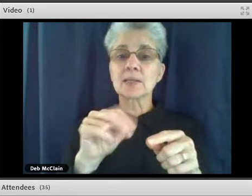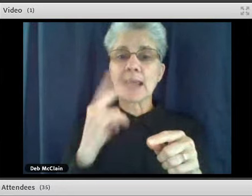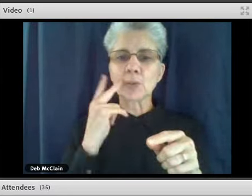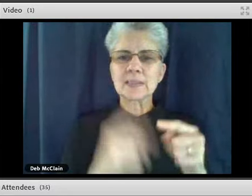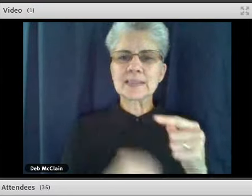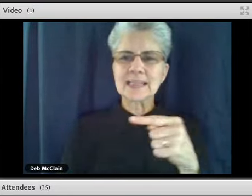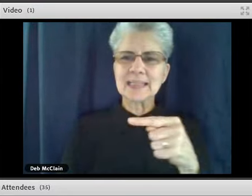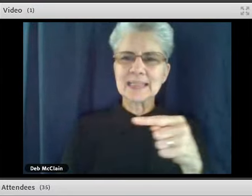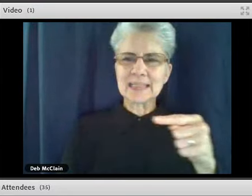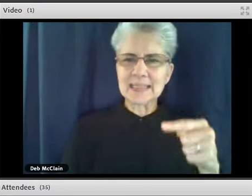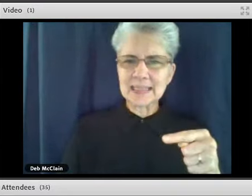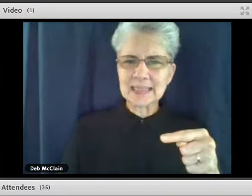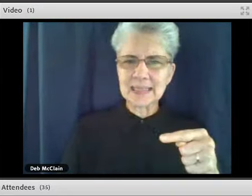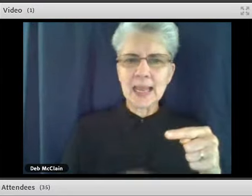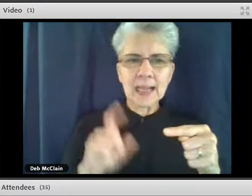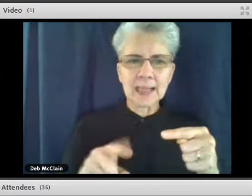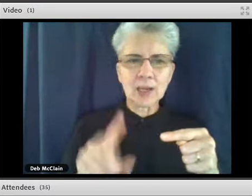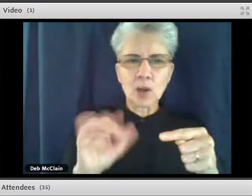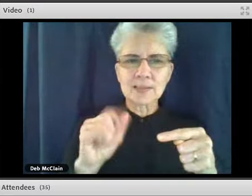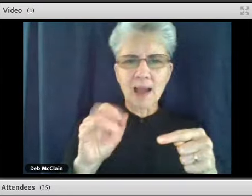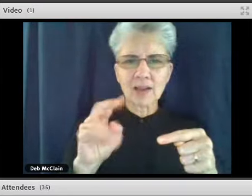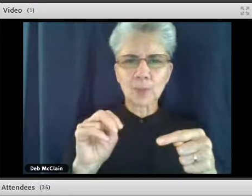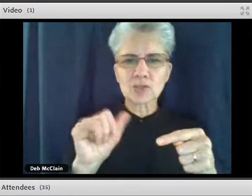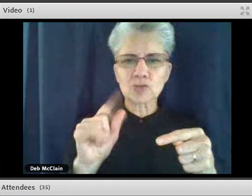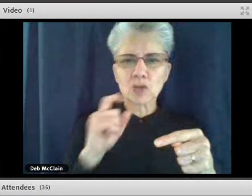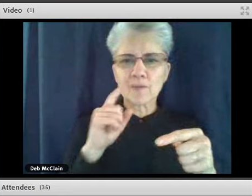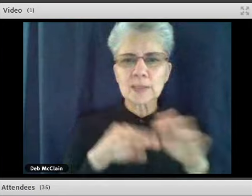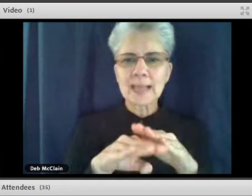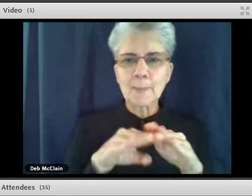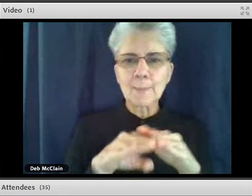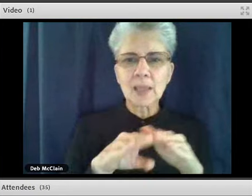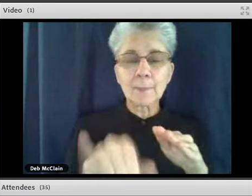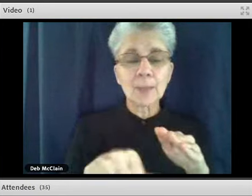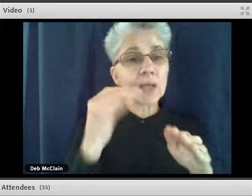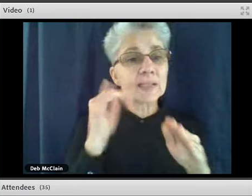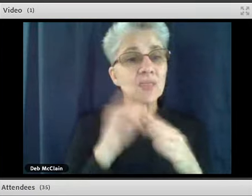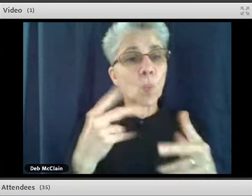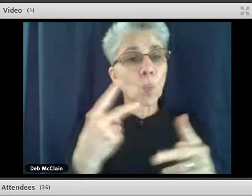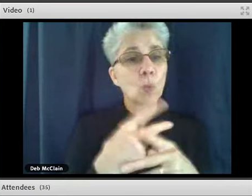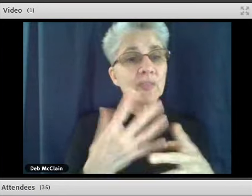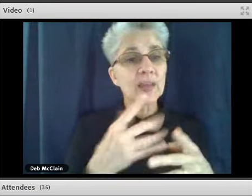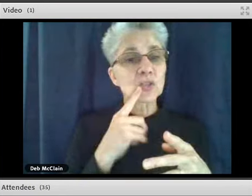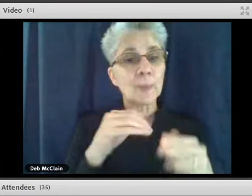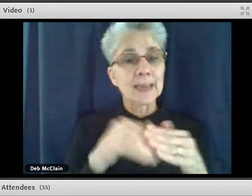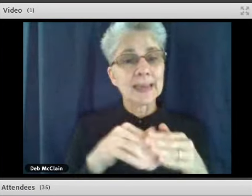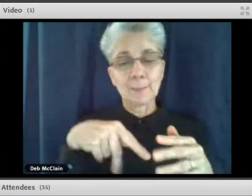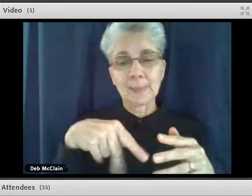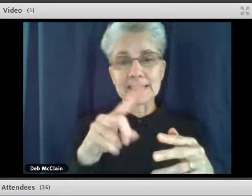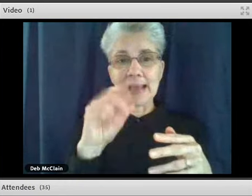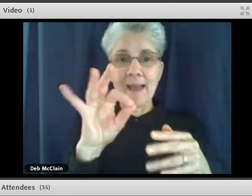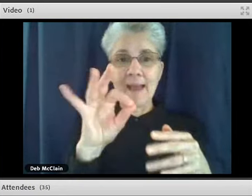you want to click on "options." And then, over here, you can see highlighted, click on "document structure tags for accessibility."